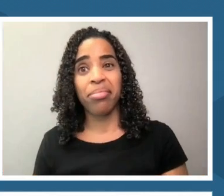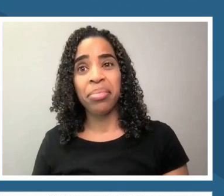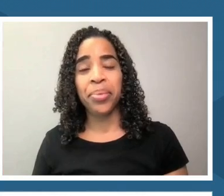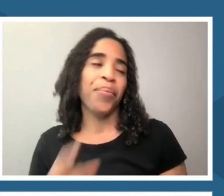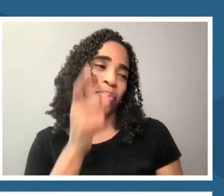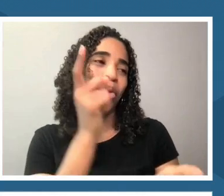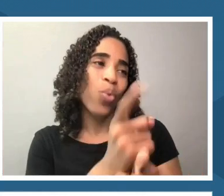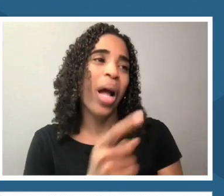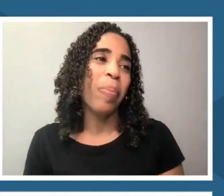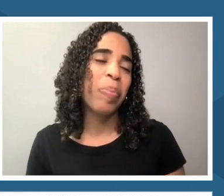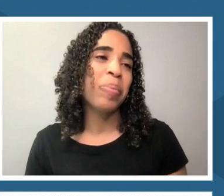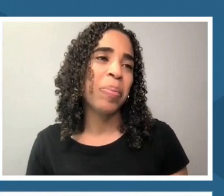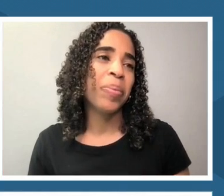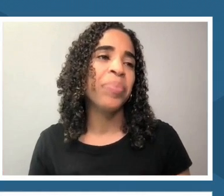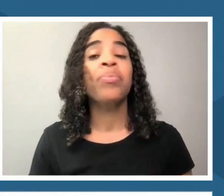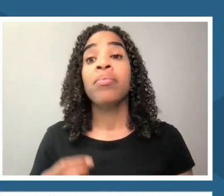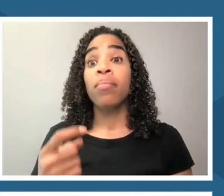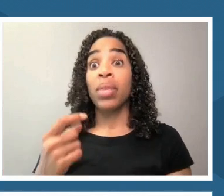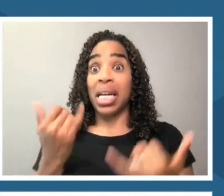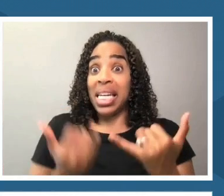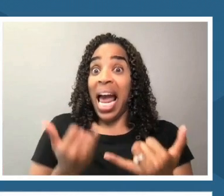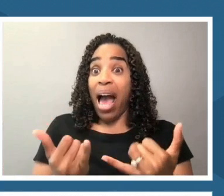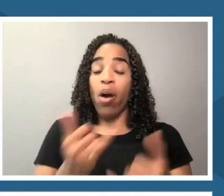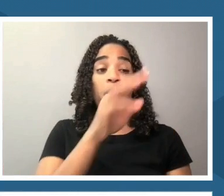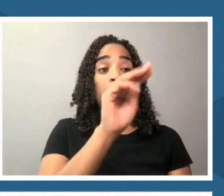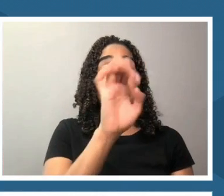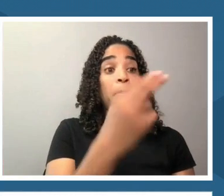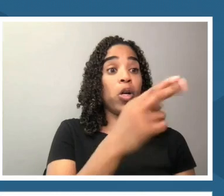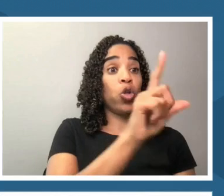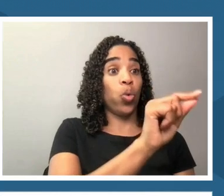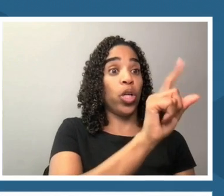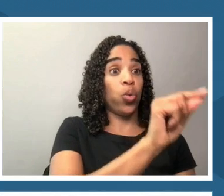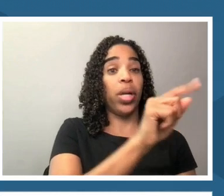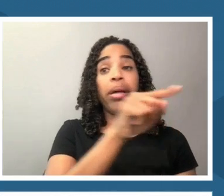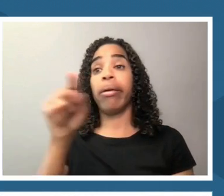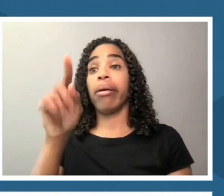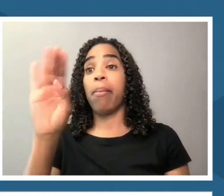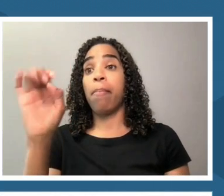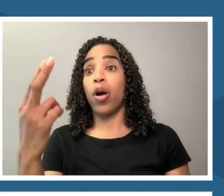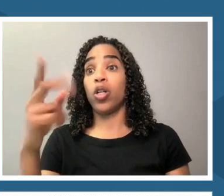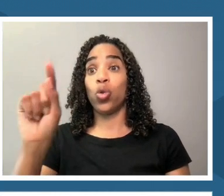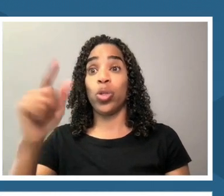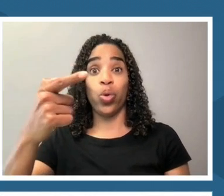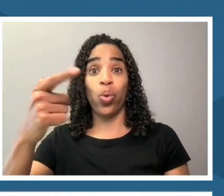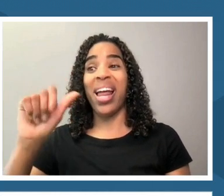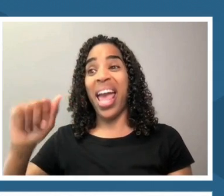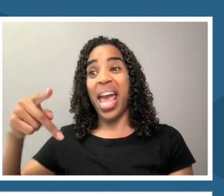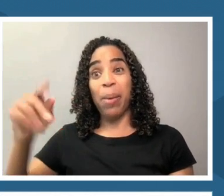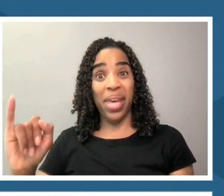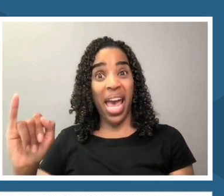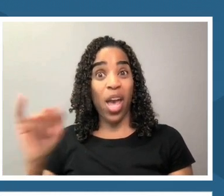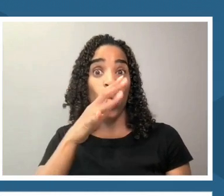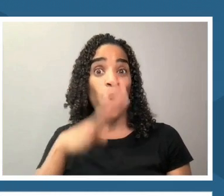about just our recent times between march 2020 and march 2021 apa women were